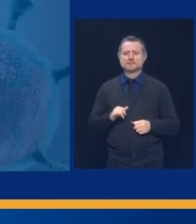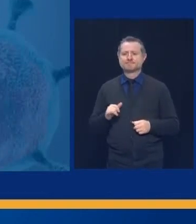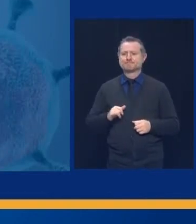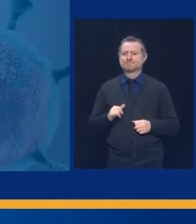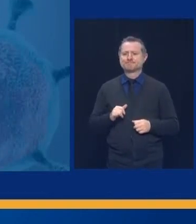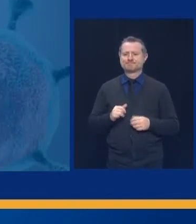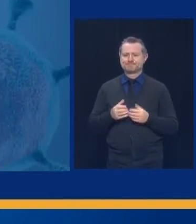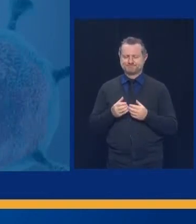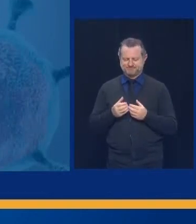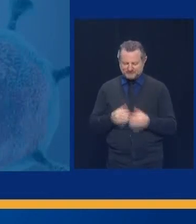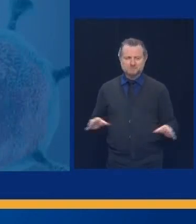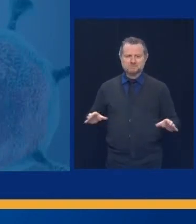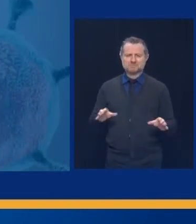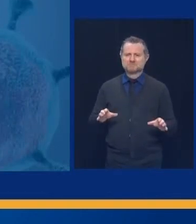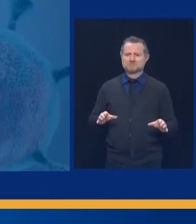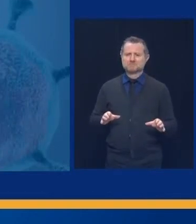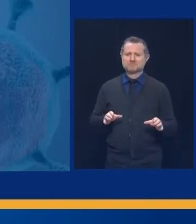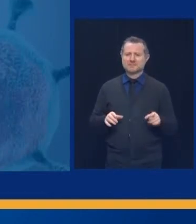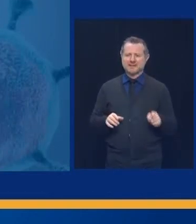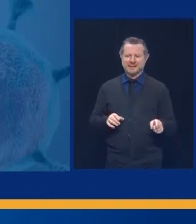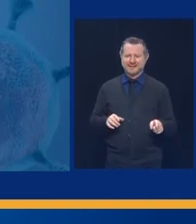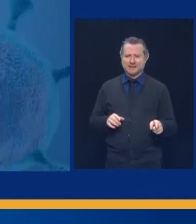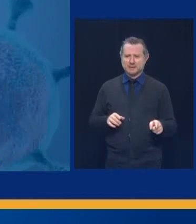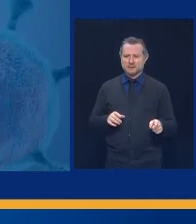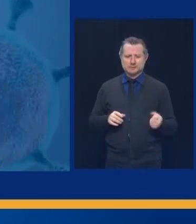AND PEOPLEoñAN÷ ARE ALMOST -- AH --